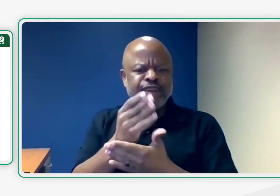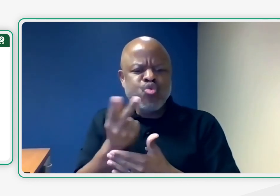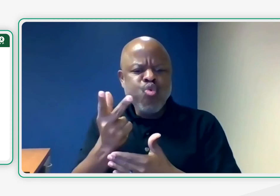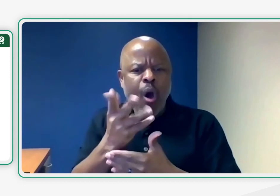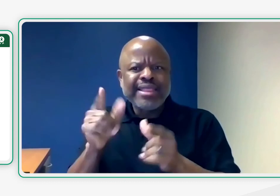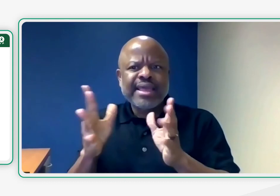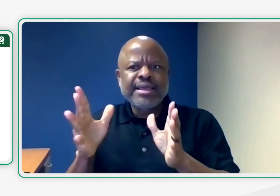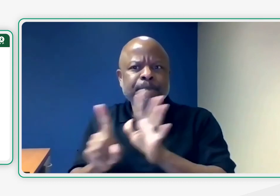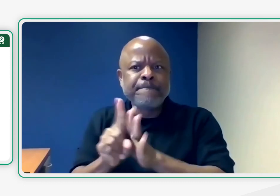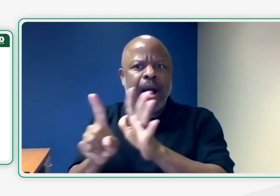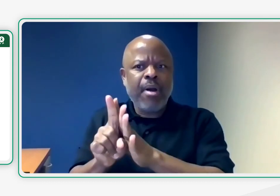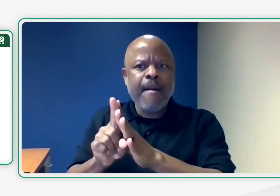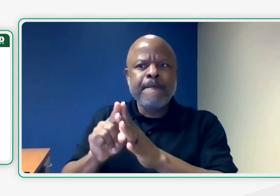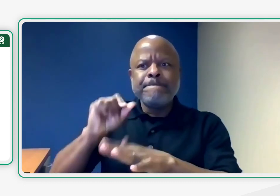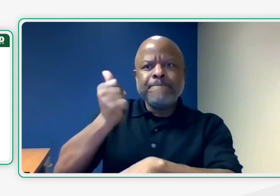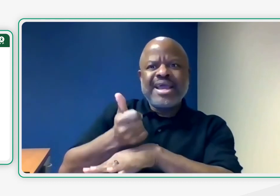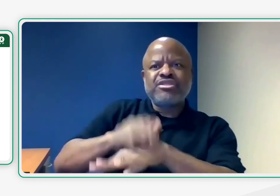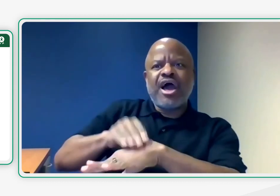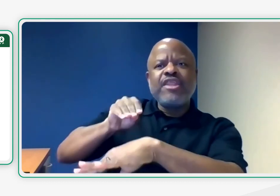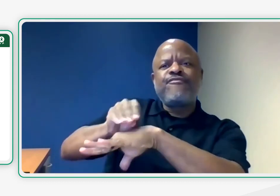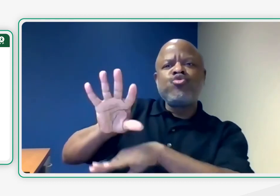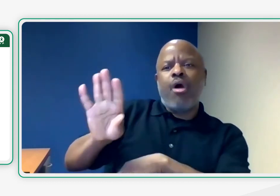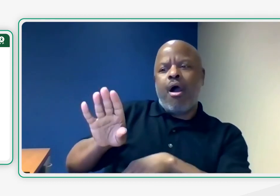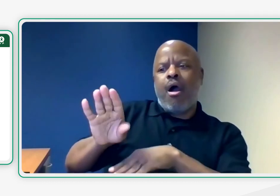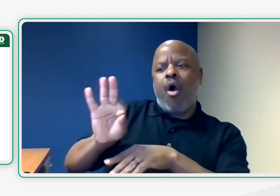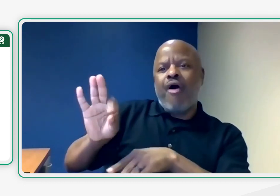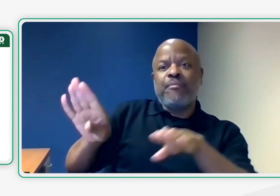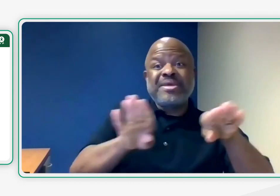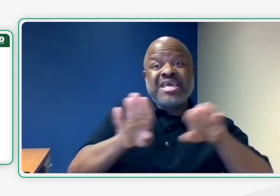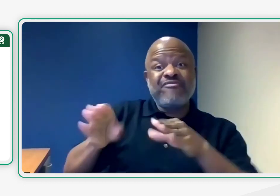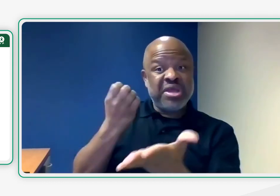affect both your personal and professional lives. And it's really interesting how you see it